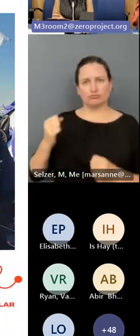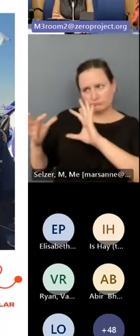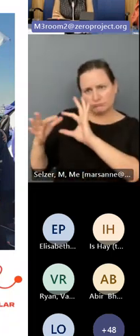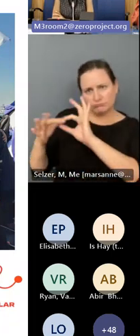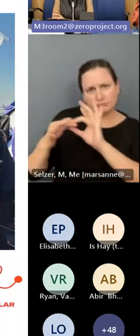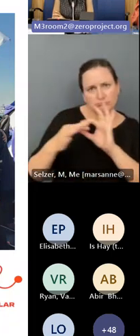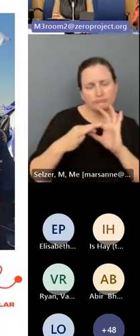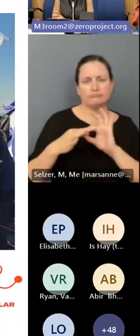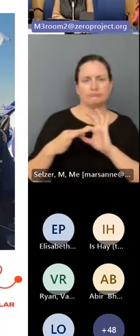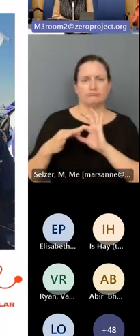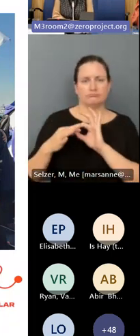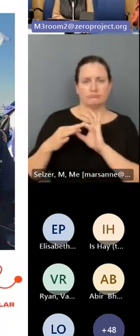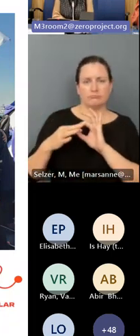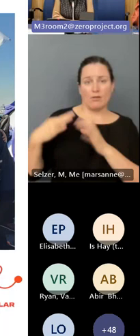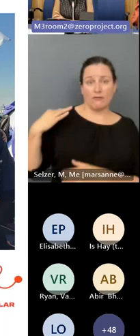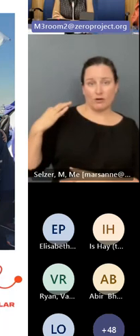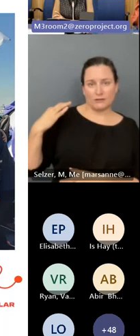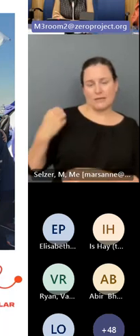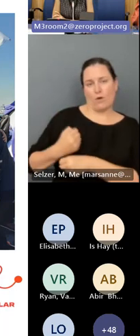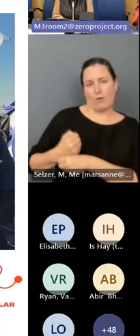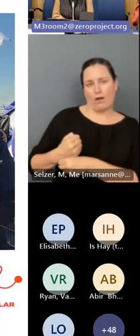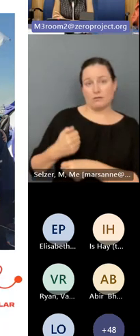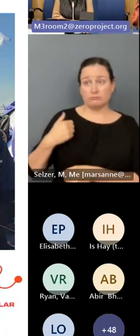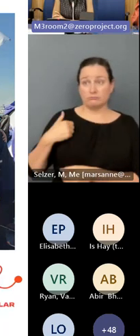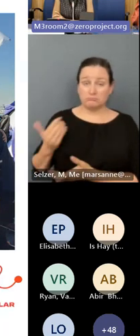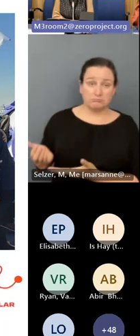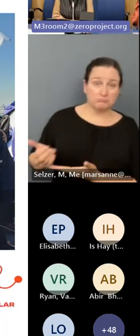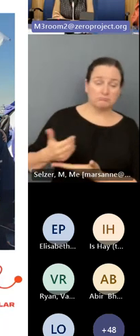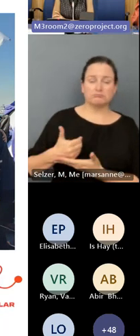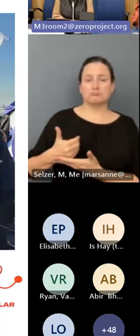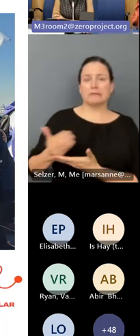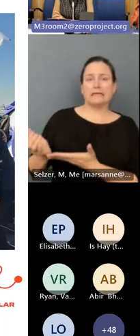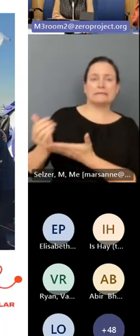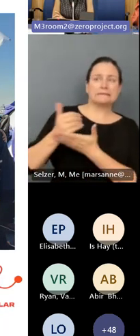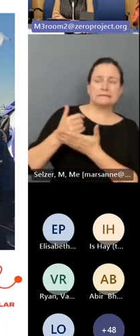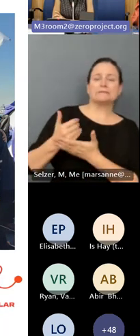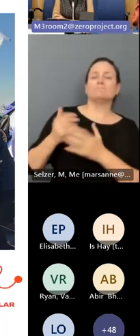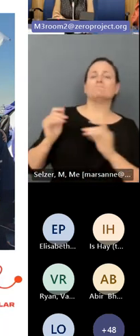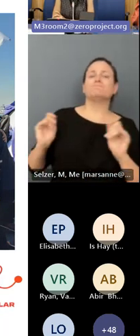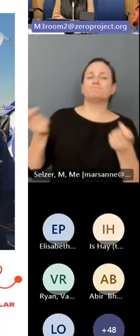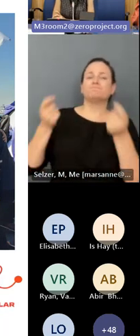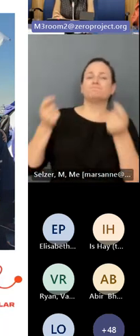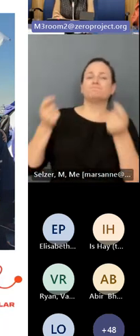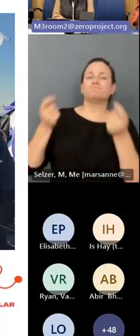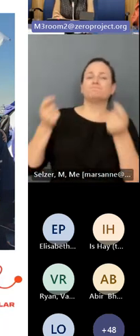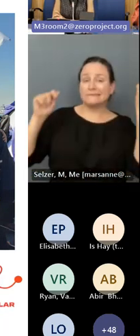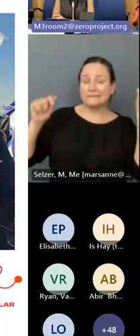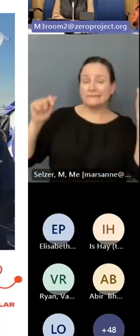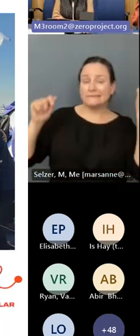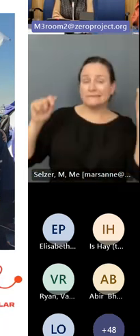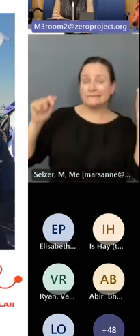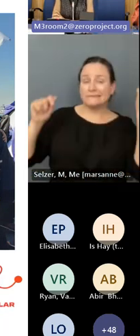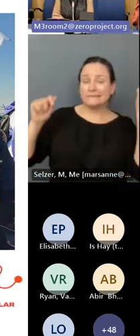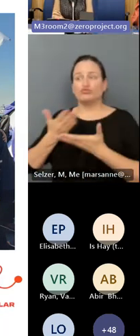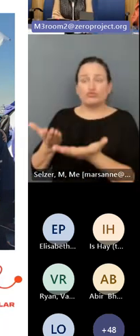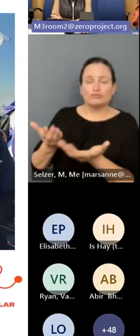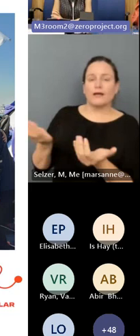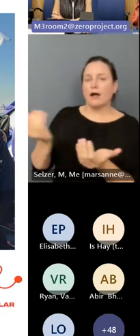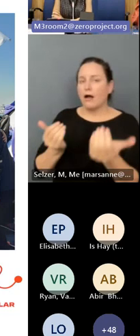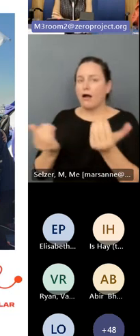We wear is funded by donations, supporters and fundraising events. We started Campus of Colours